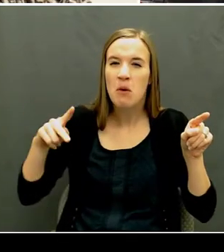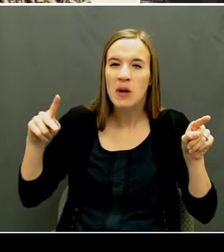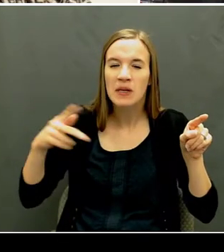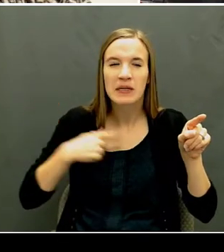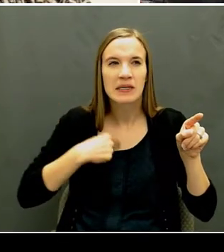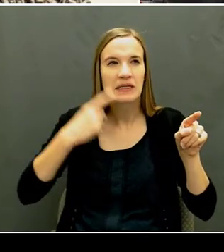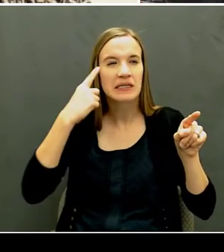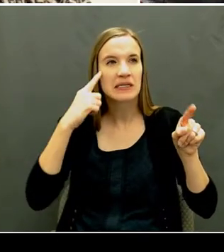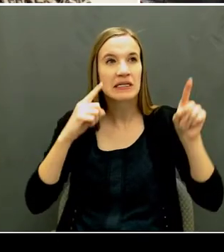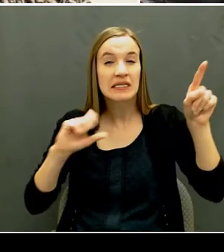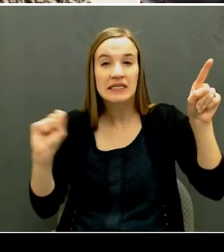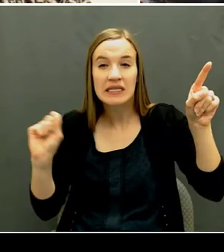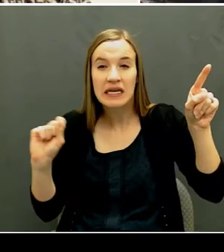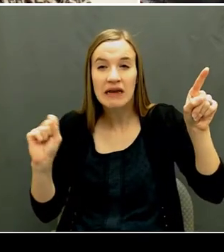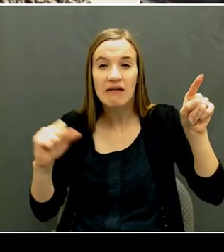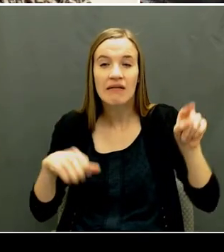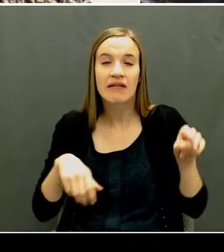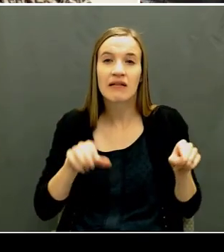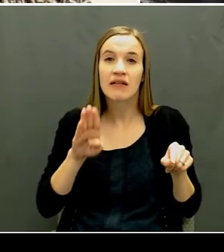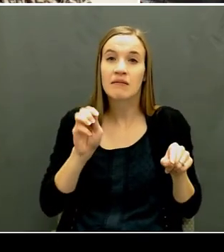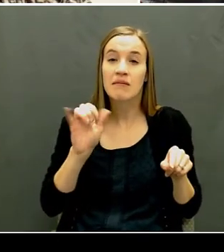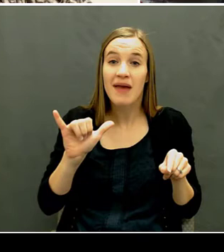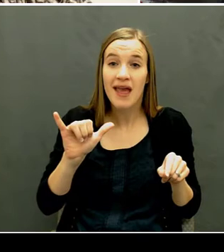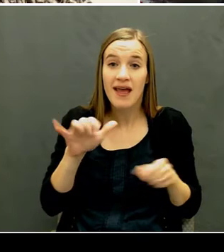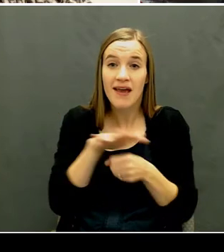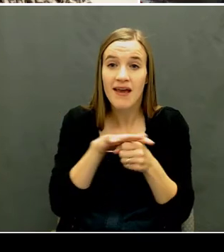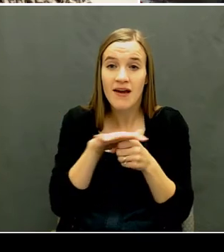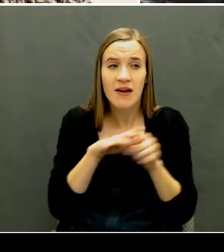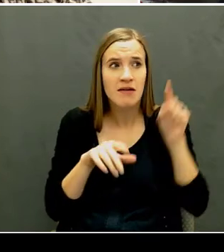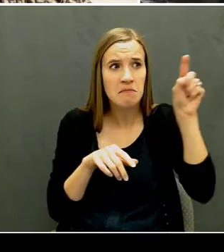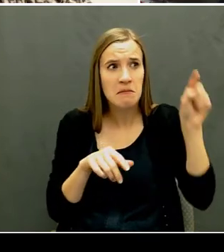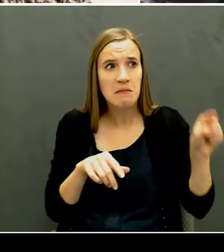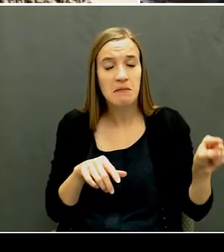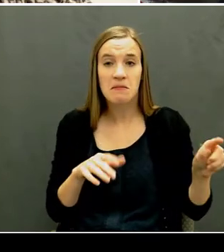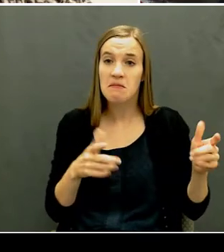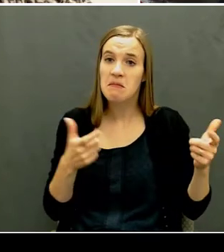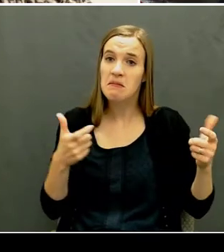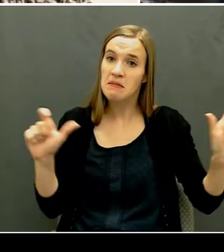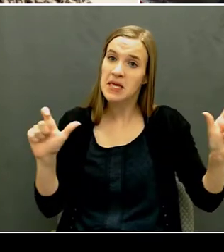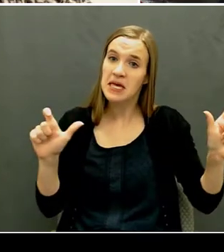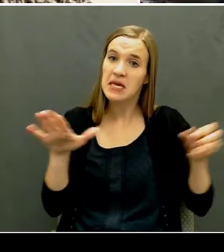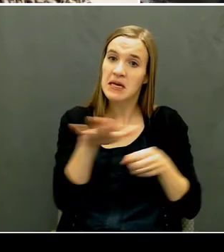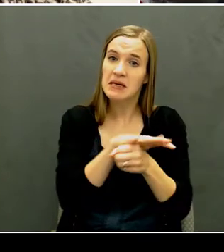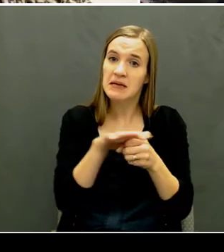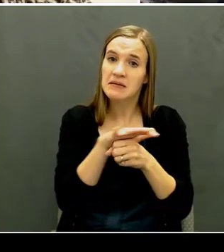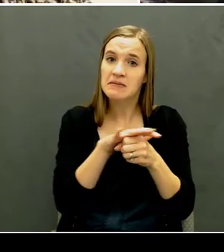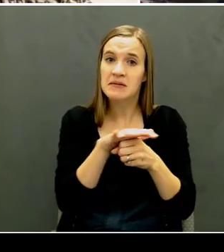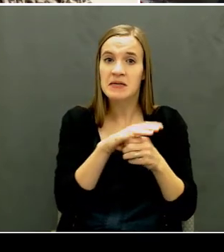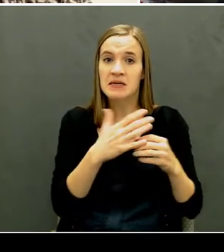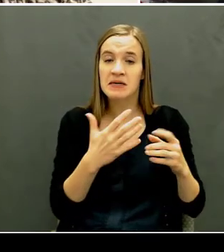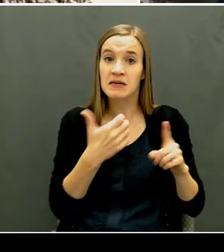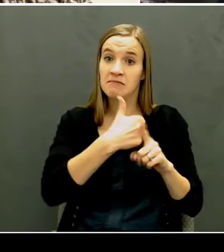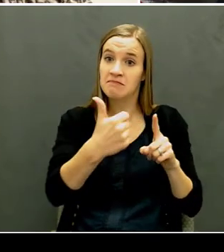the Bay Area, some other larger systems, were still going in the right direction. But, you know,